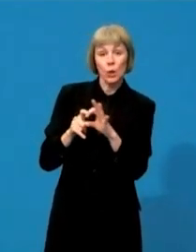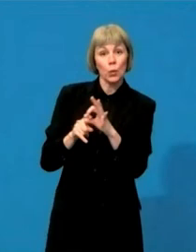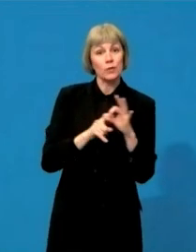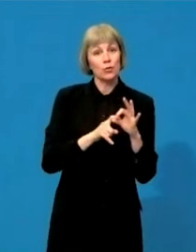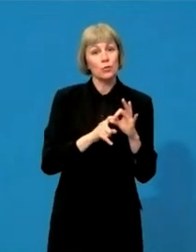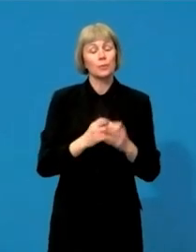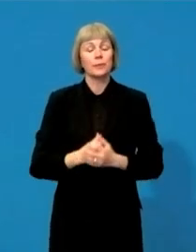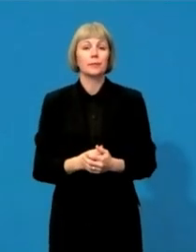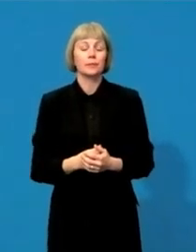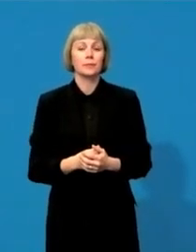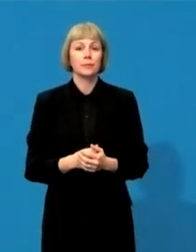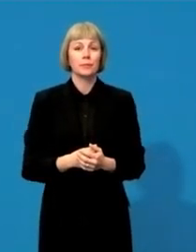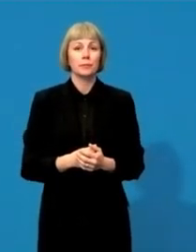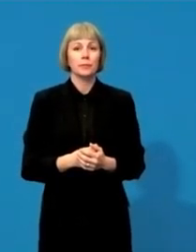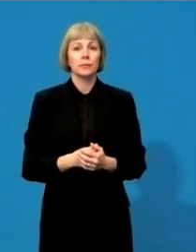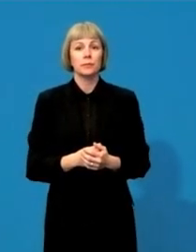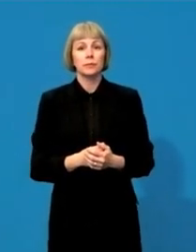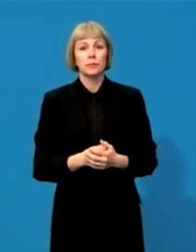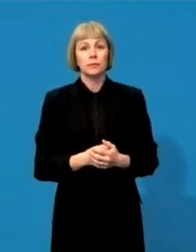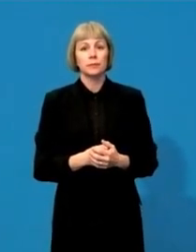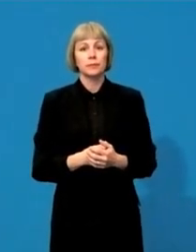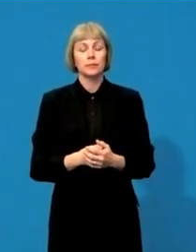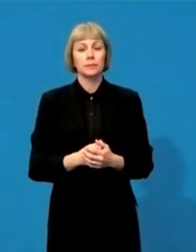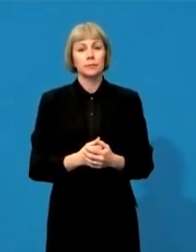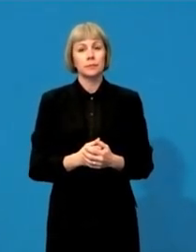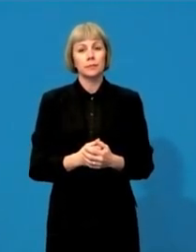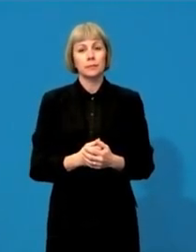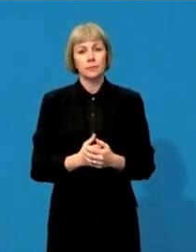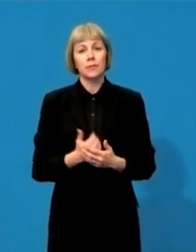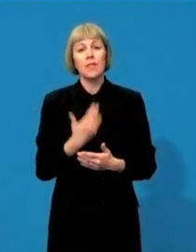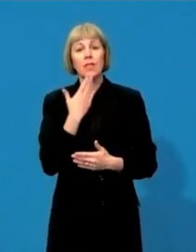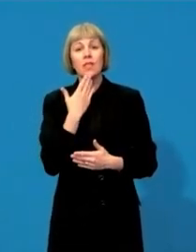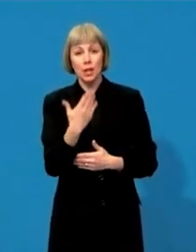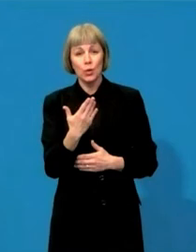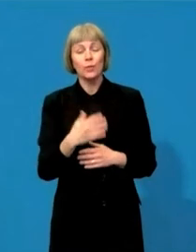put to you. COMMISSIONER MASON: Thank you, both of you, for your evidence this